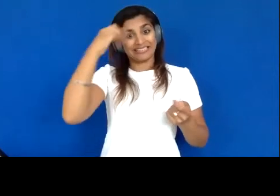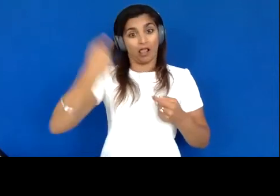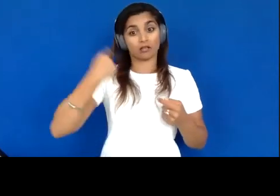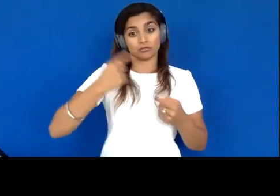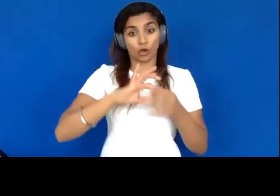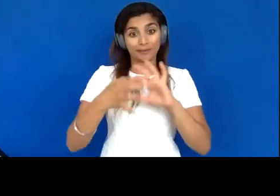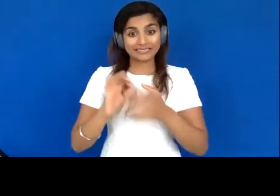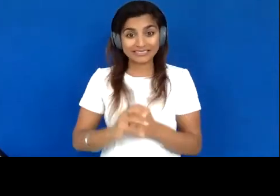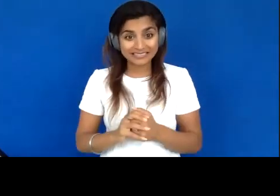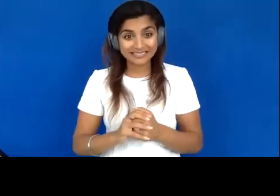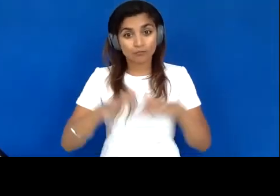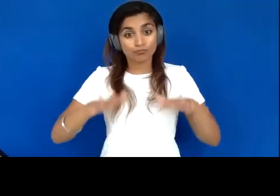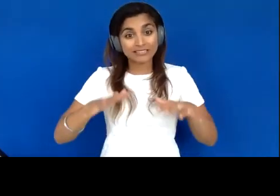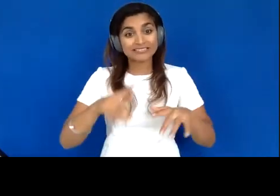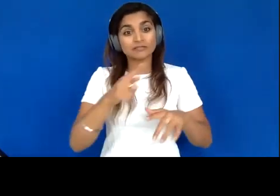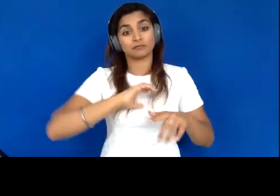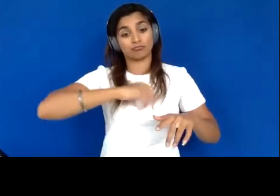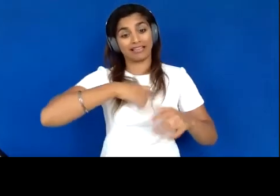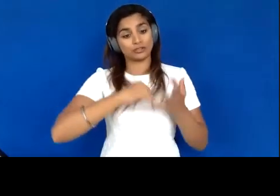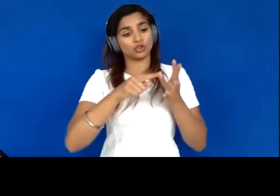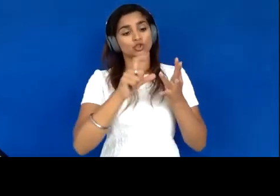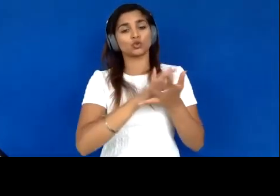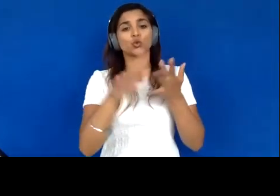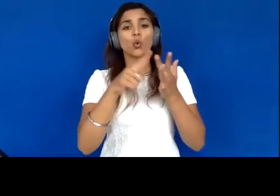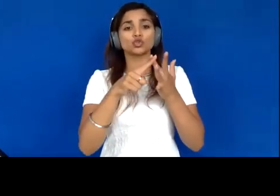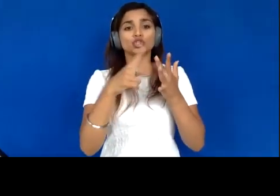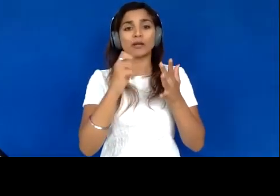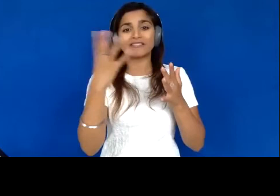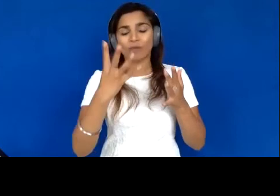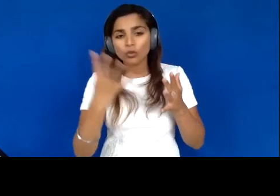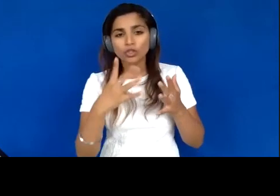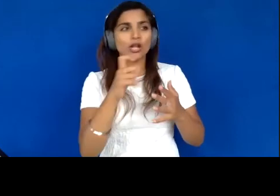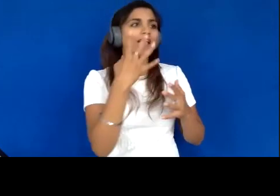president of Rio 2016 Channel four chief executive Channel Four's commissioning